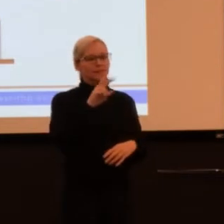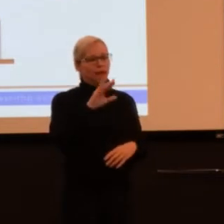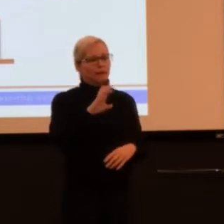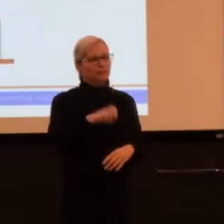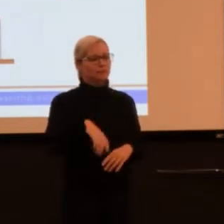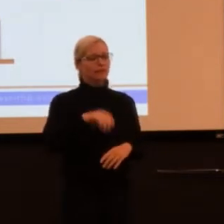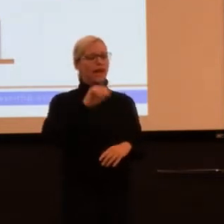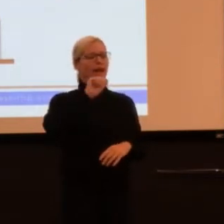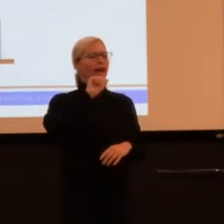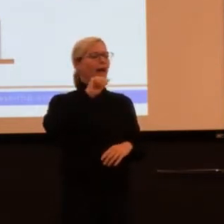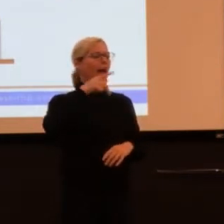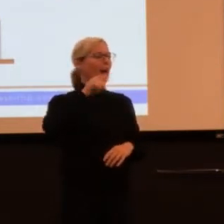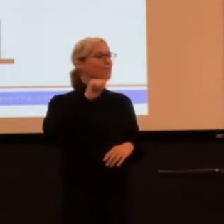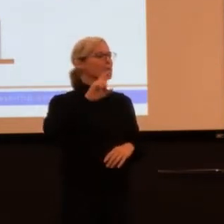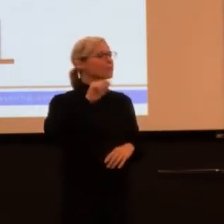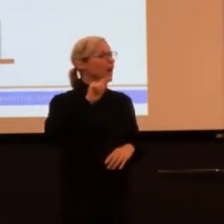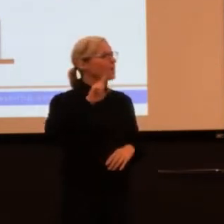Physical products that do something useful.